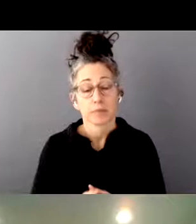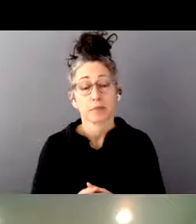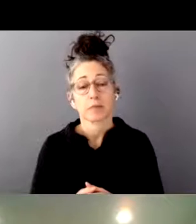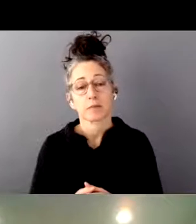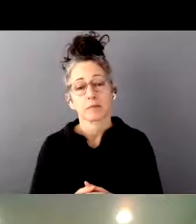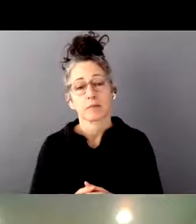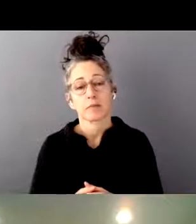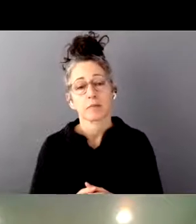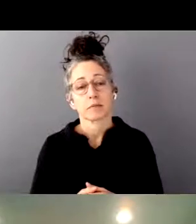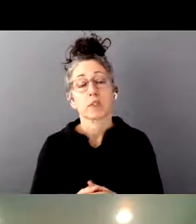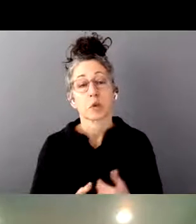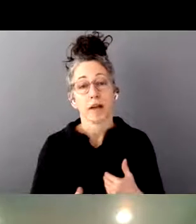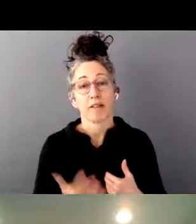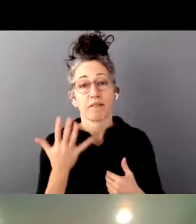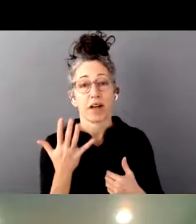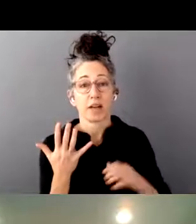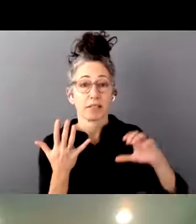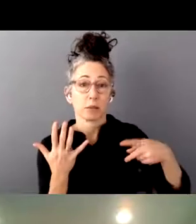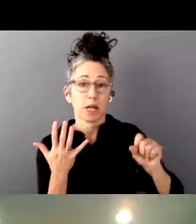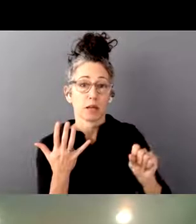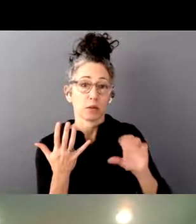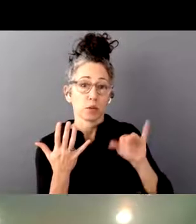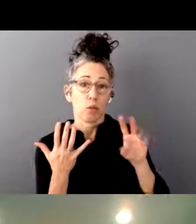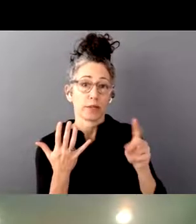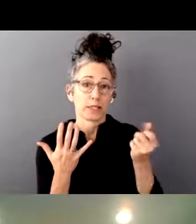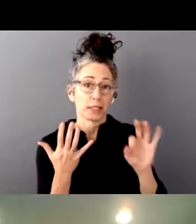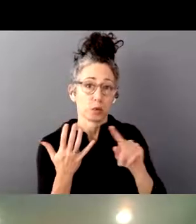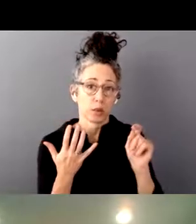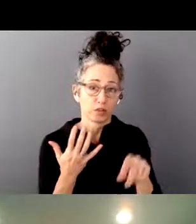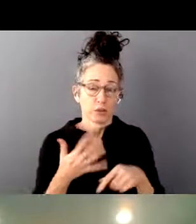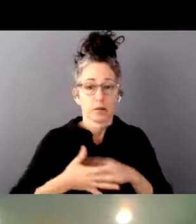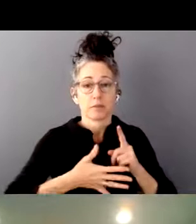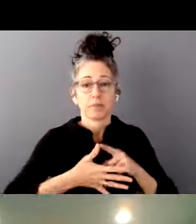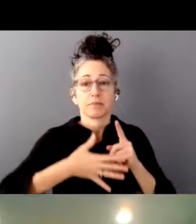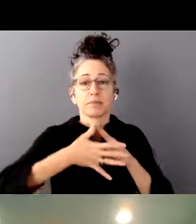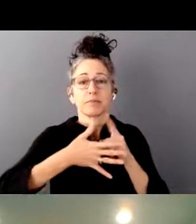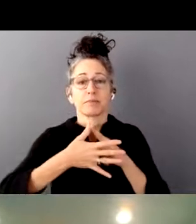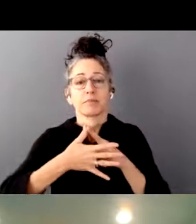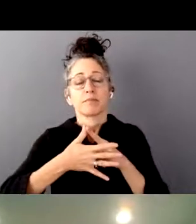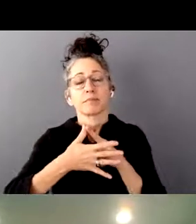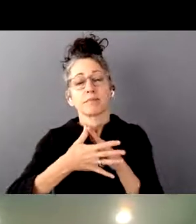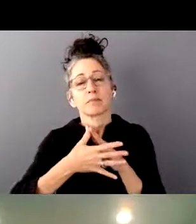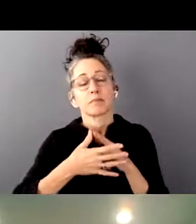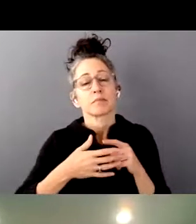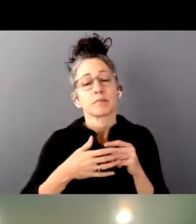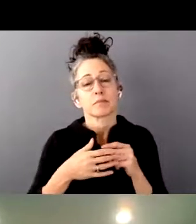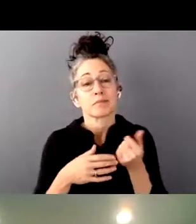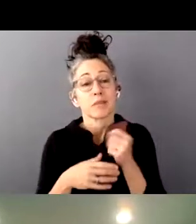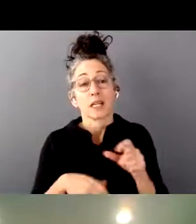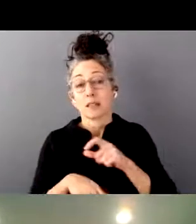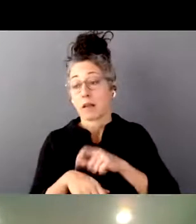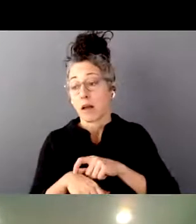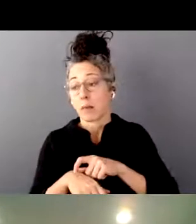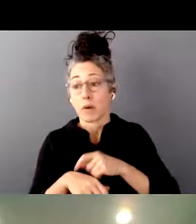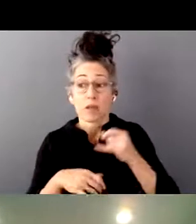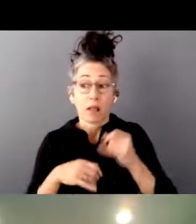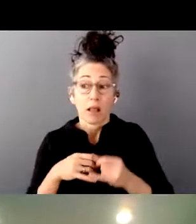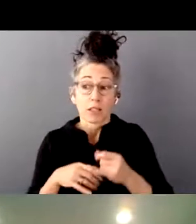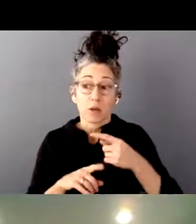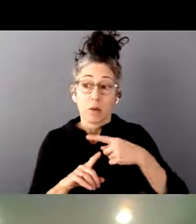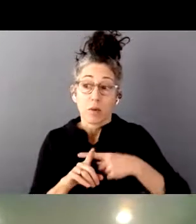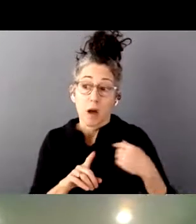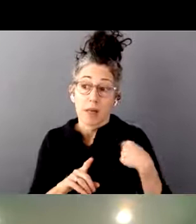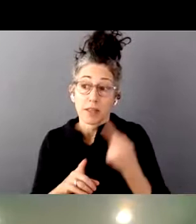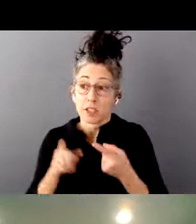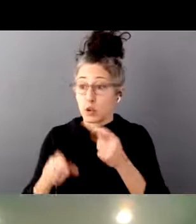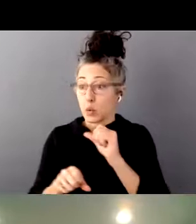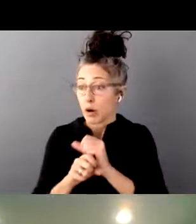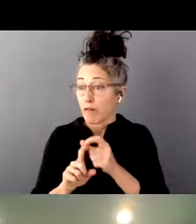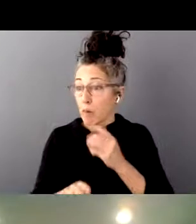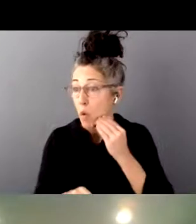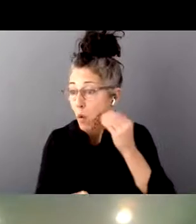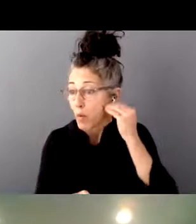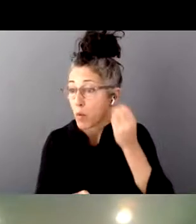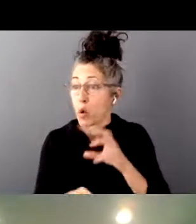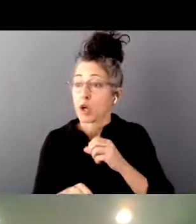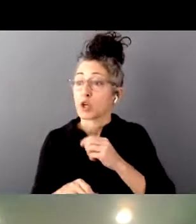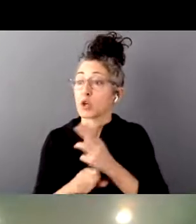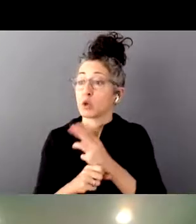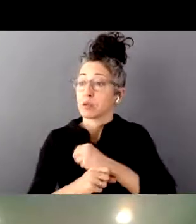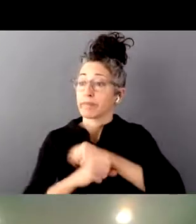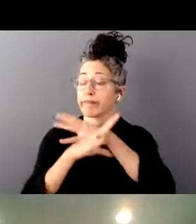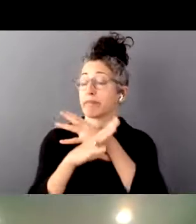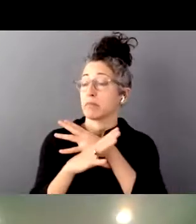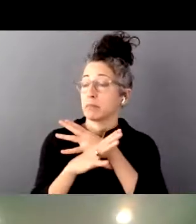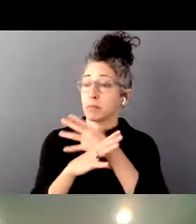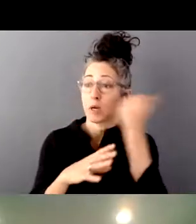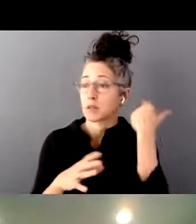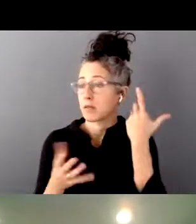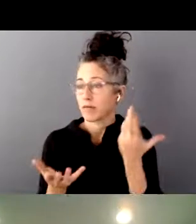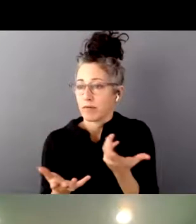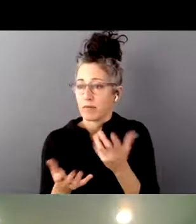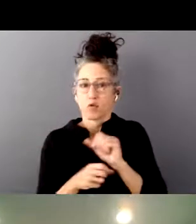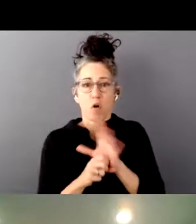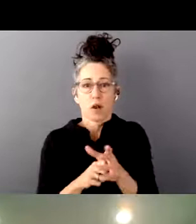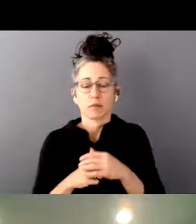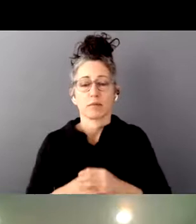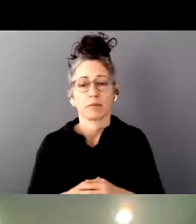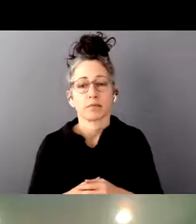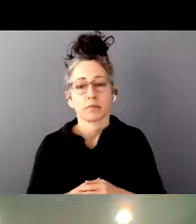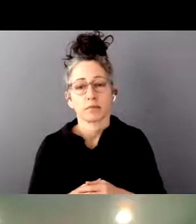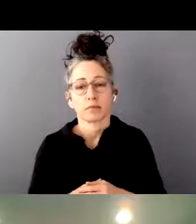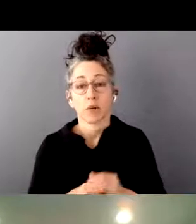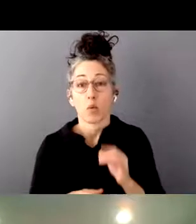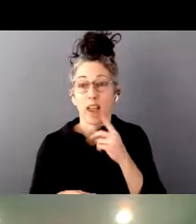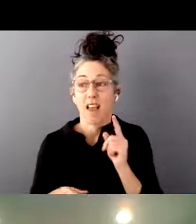of 2019. So, here are the five CPS COVID-19 questions. The first question asks at any time in the last four weeks did you telework or work at home for pay because of the coronavirus pandemic? This was asked of employed people. The second question, at any time in the last